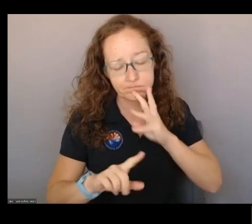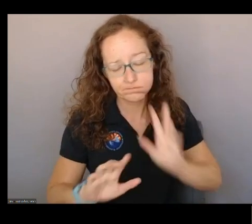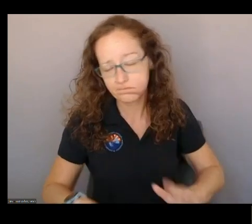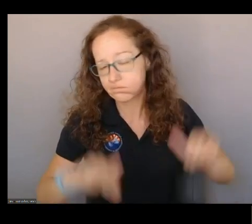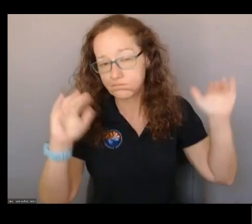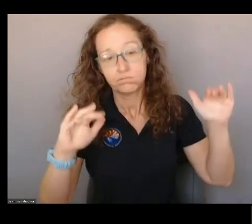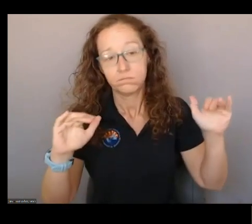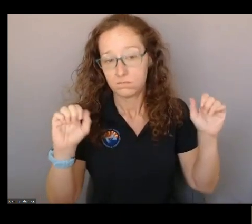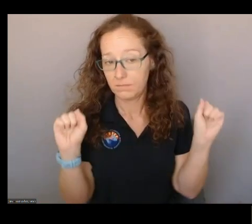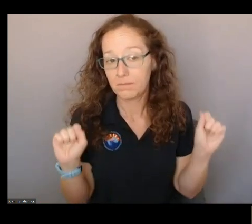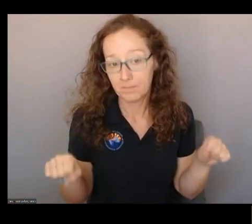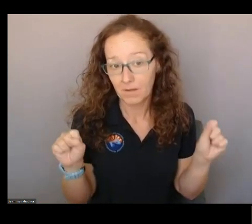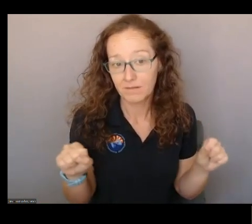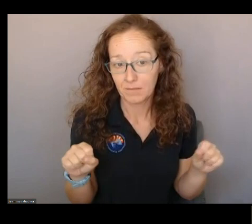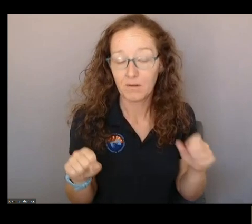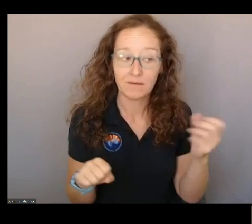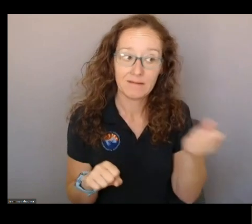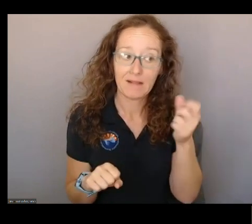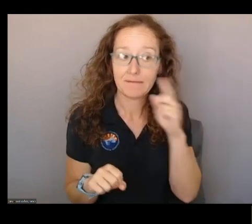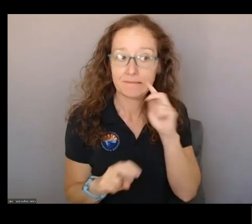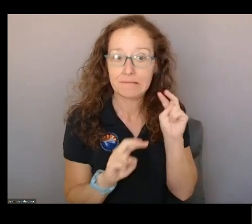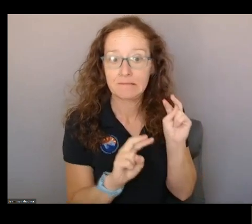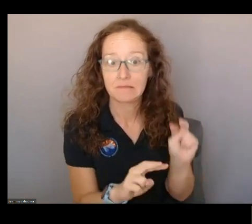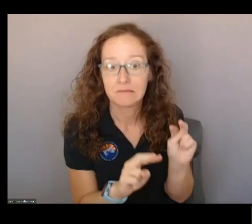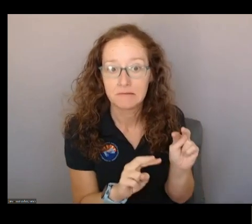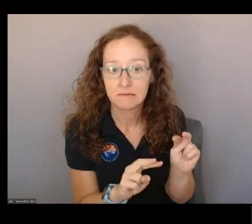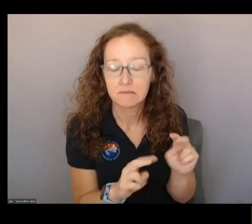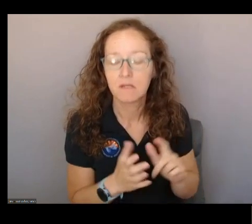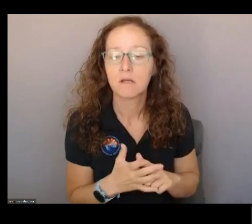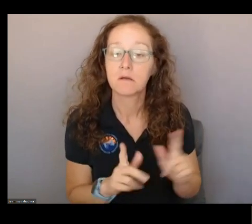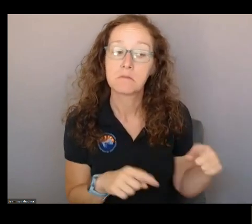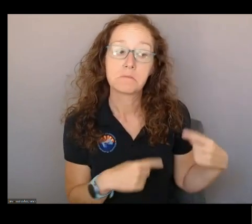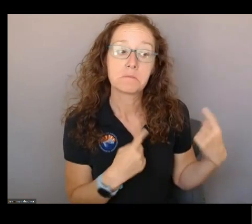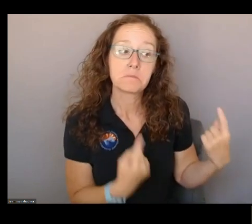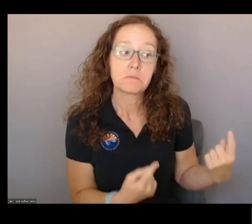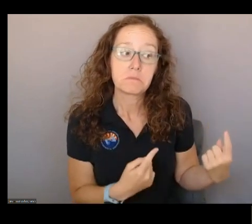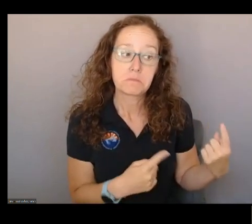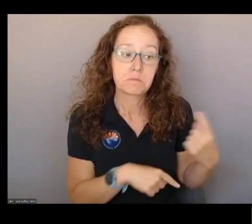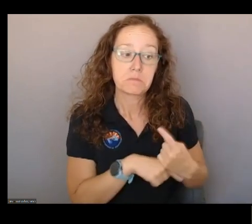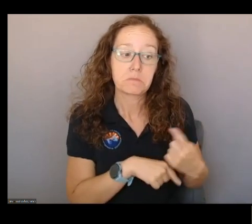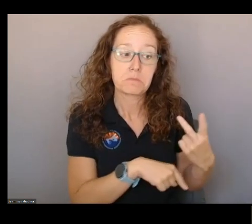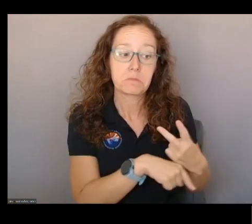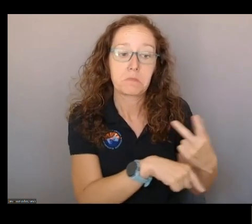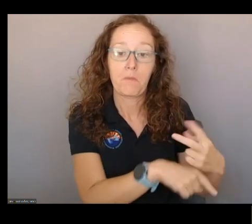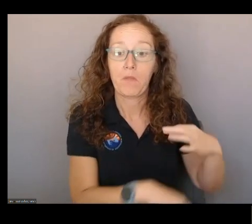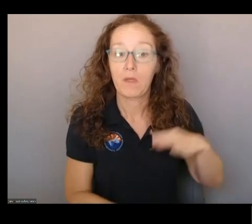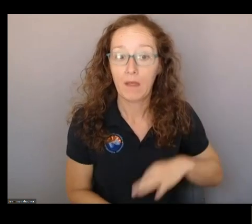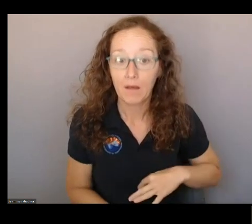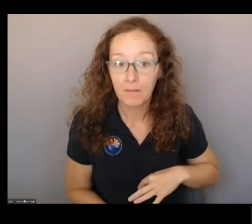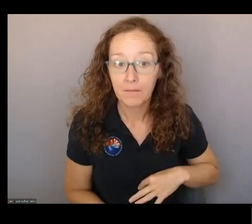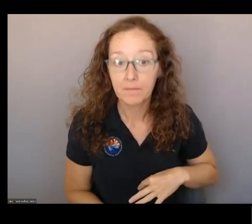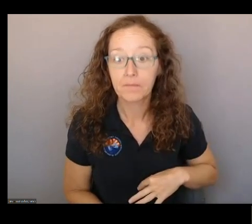Some of the things that's actually been helpful over the past several days is: As the storms-- as precipitation has